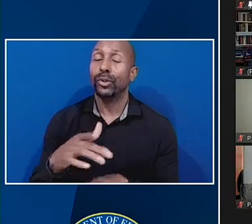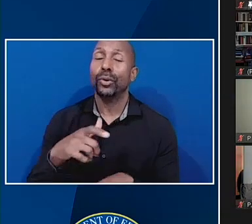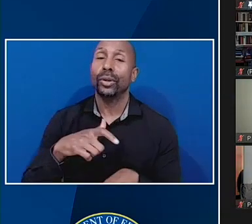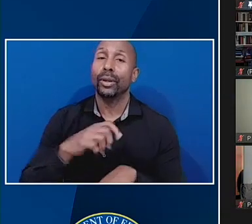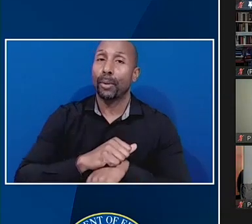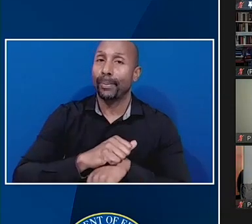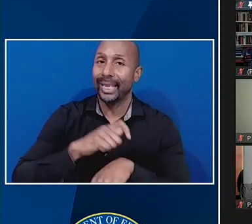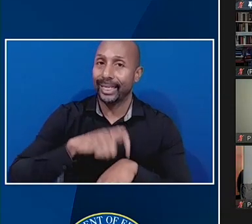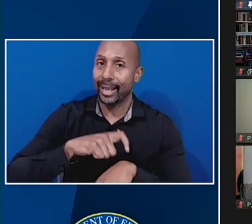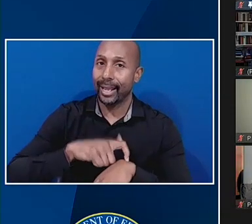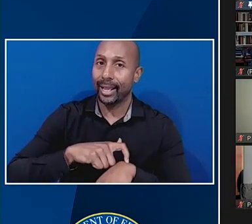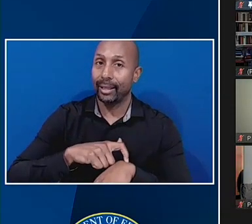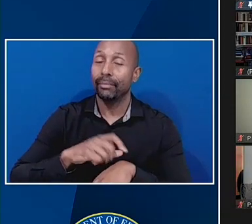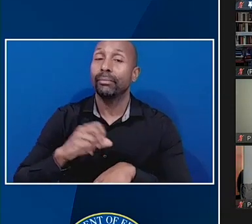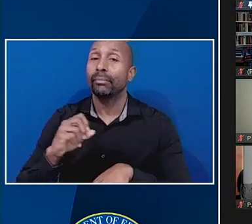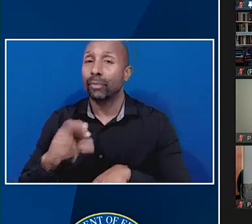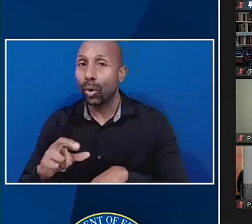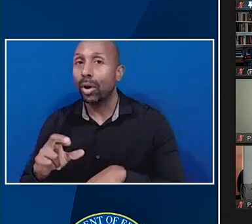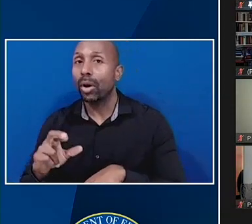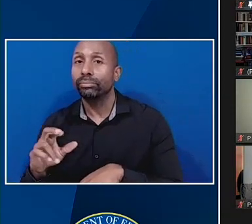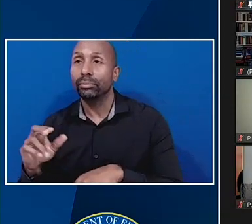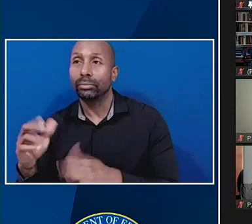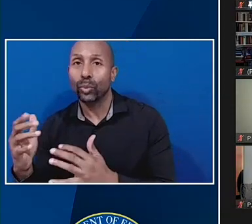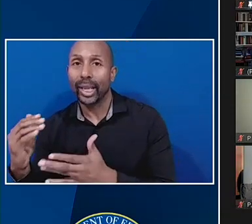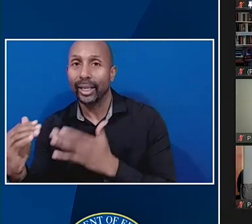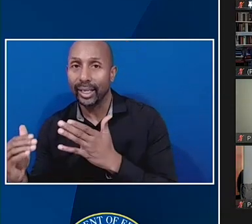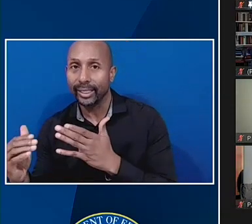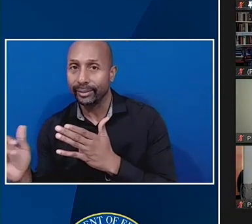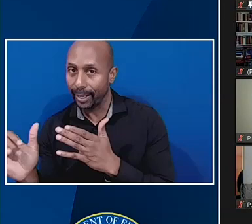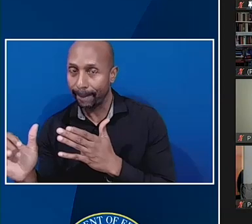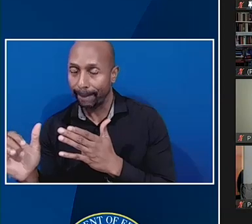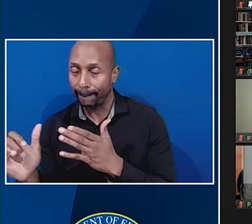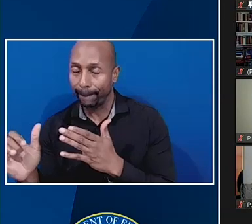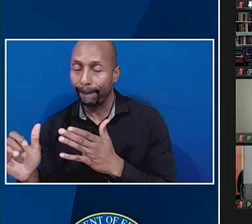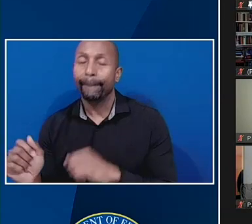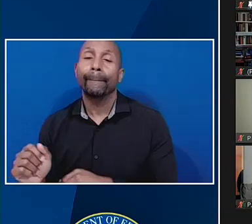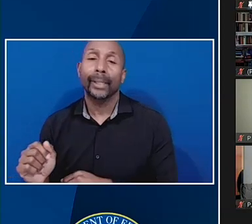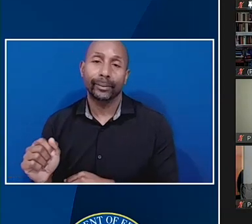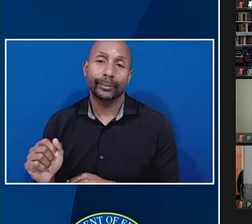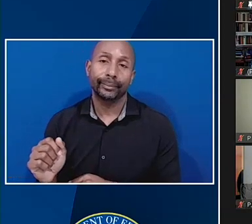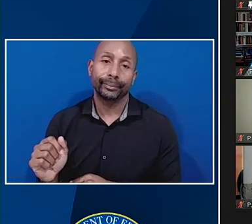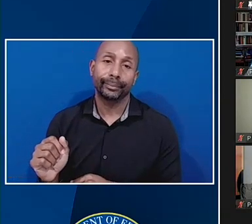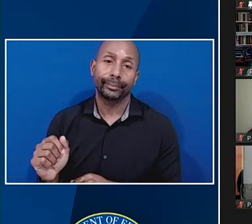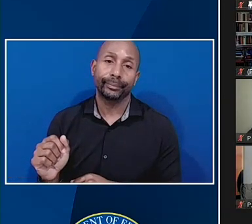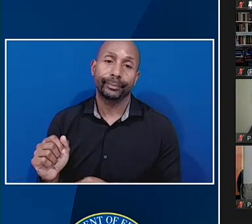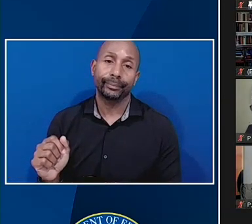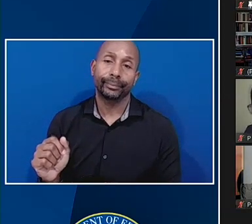we can get to you- alright, so, Krystil or